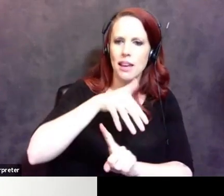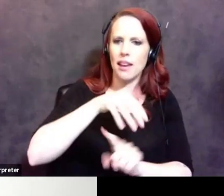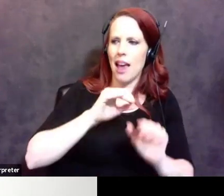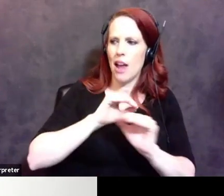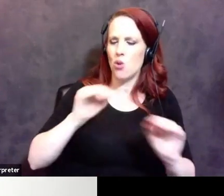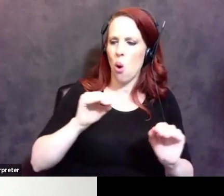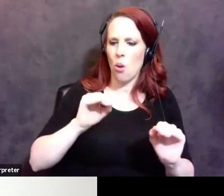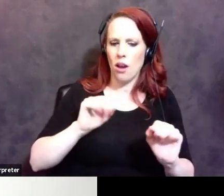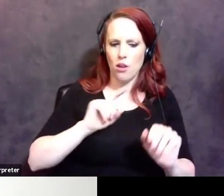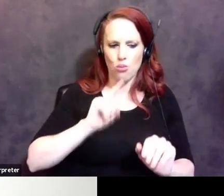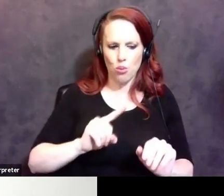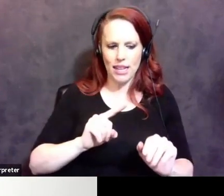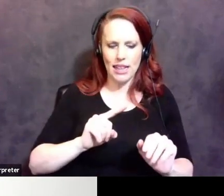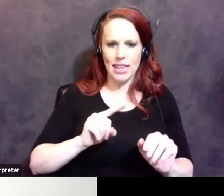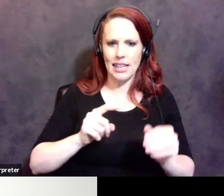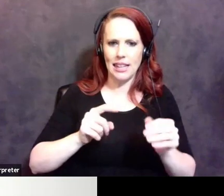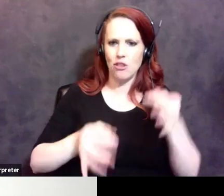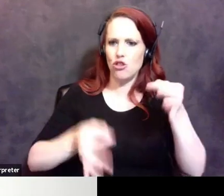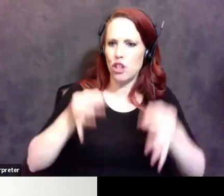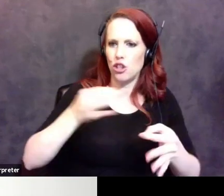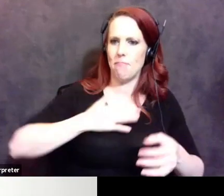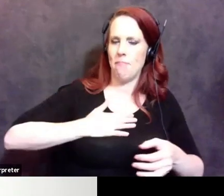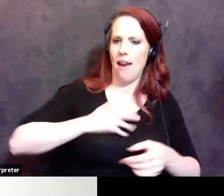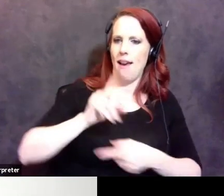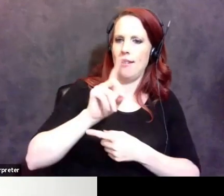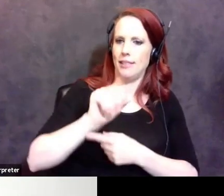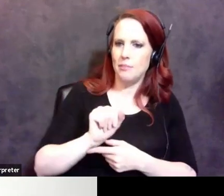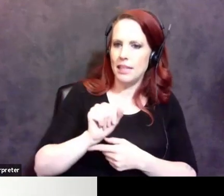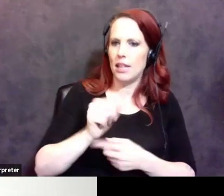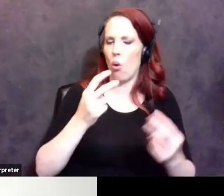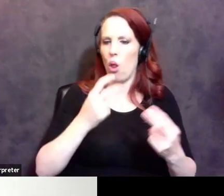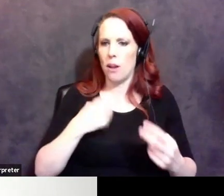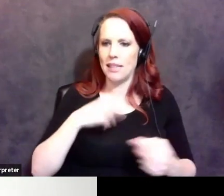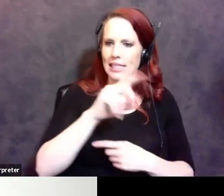my abilities there or the fact I was disabled. One of the things that she mentioned to me